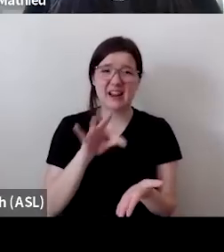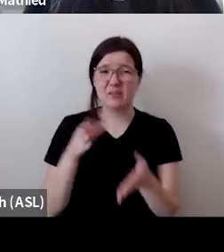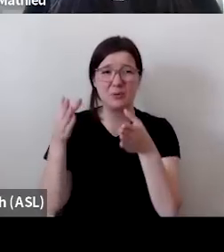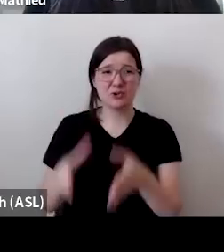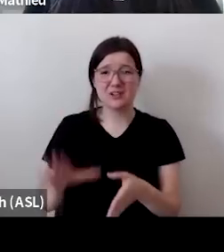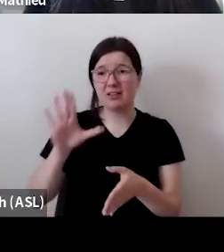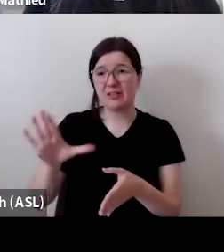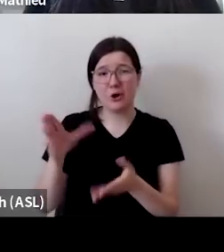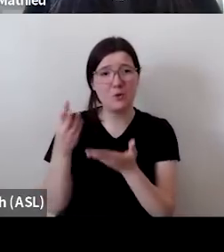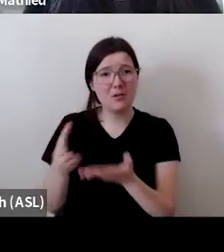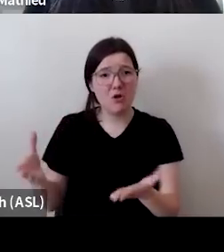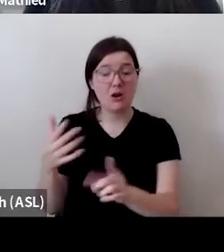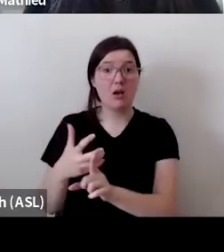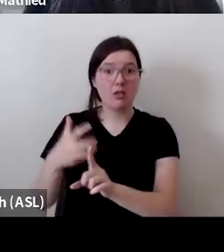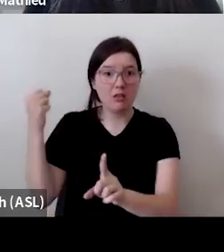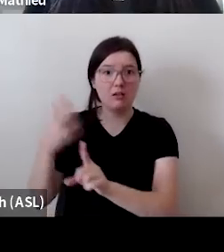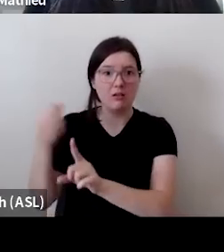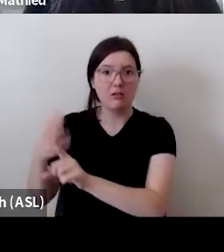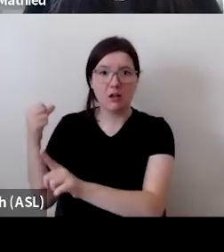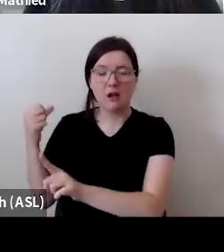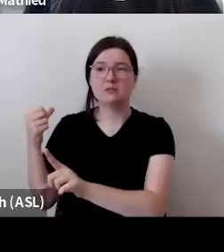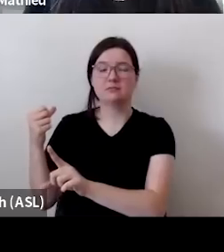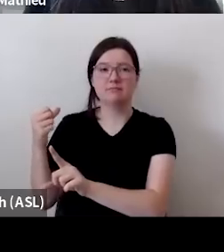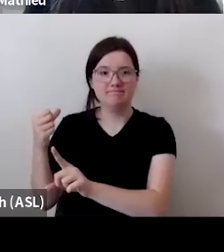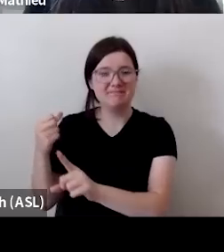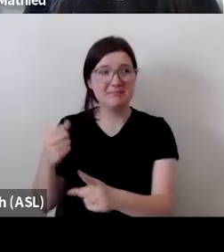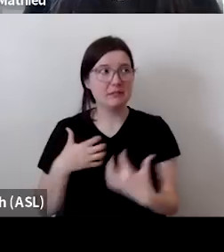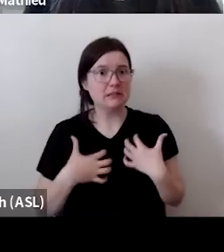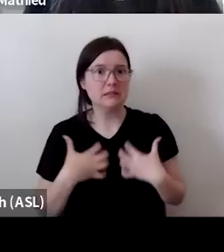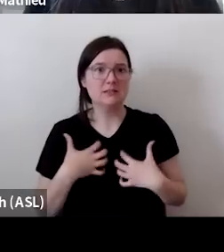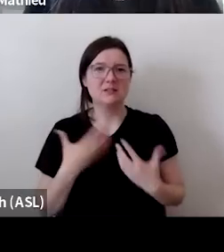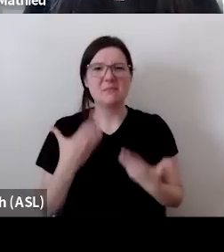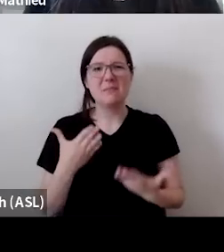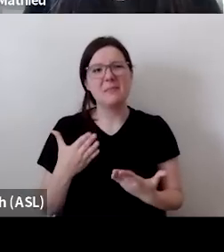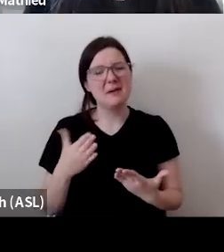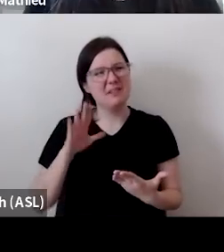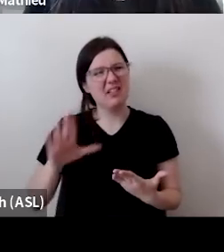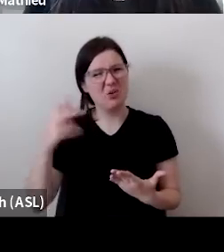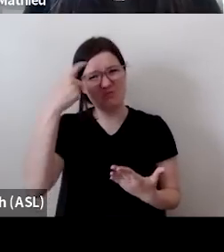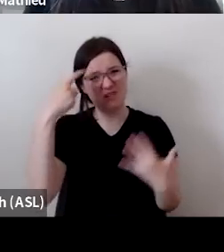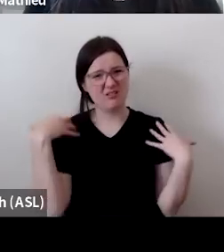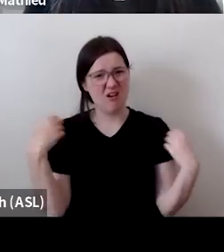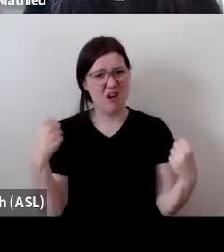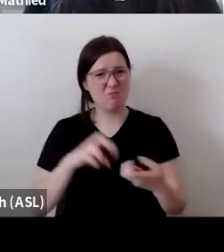It can make someone's mental health status worse. And then that might lead you into a bigger problem.